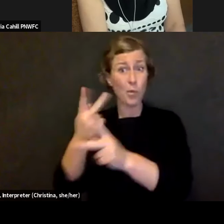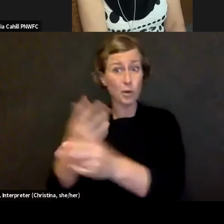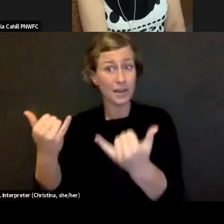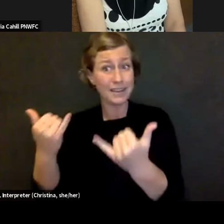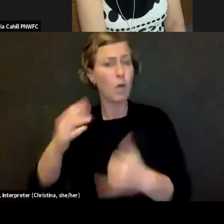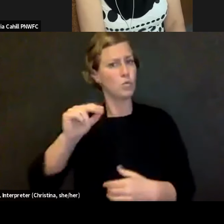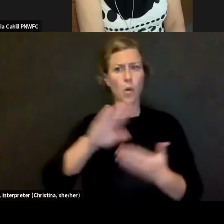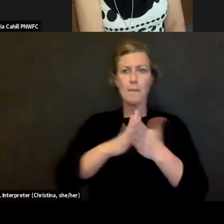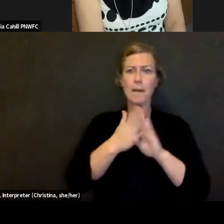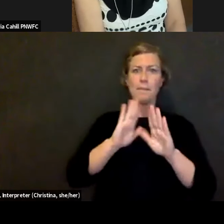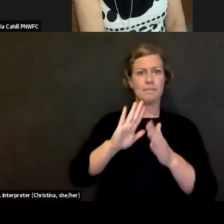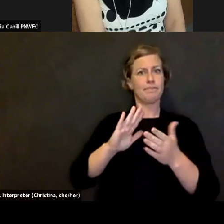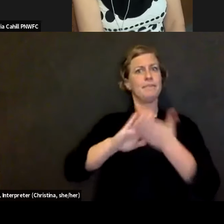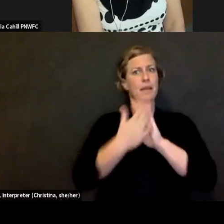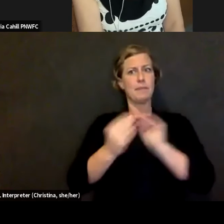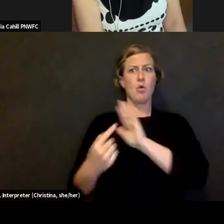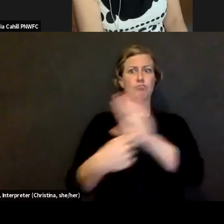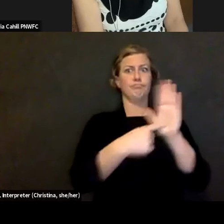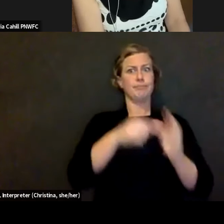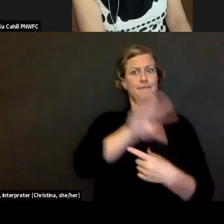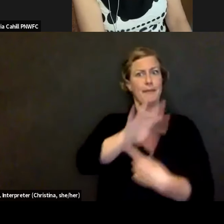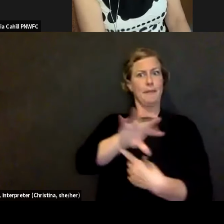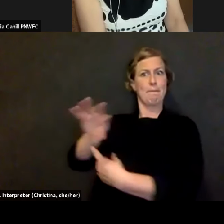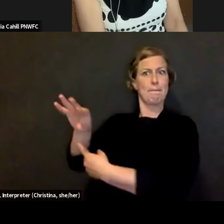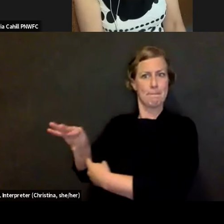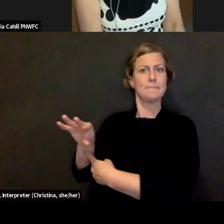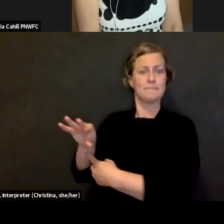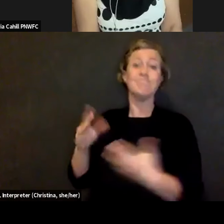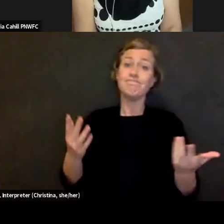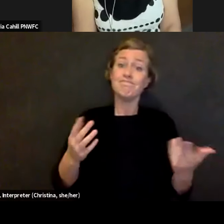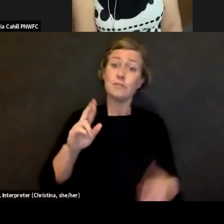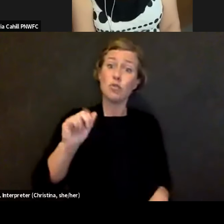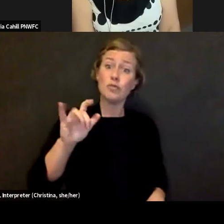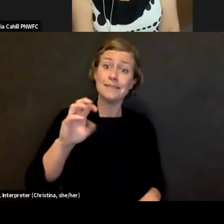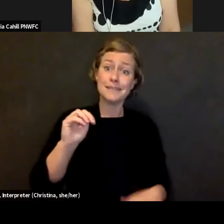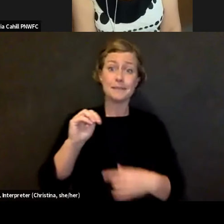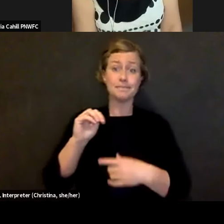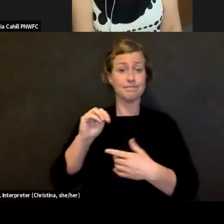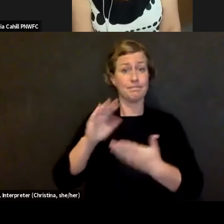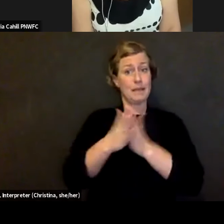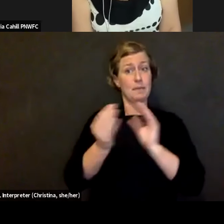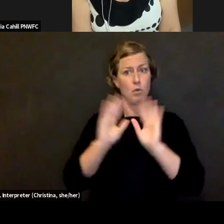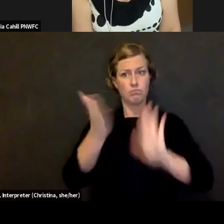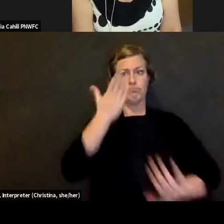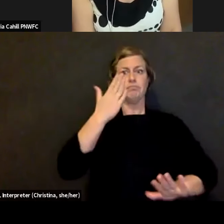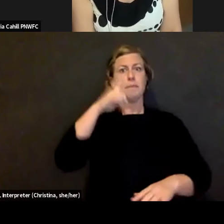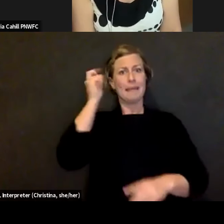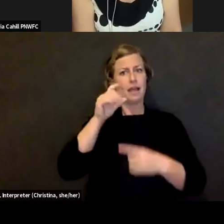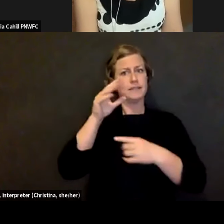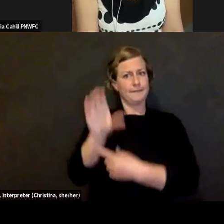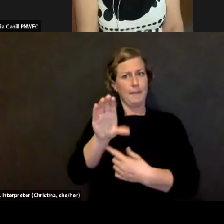getting worse, it's just being filmed. It's absolutely true. But on the flip side,